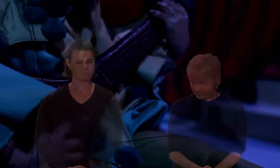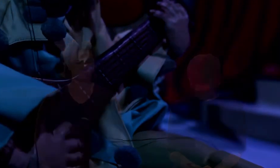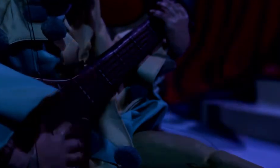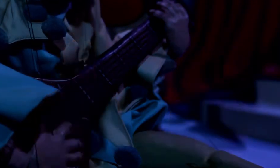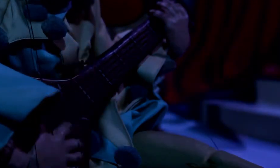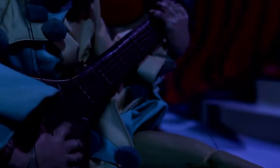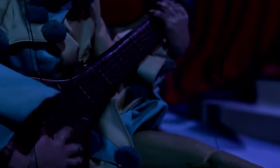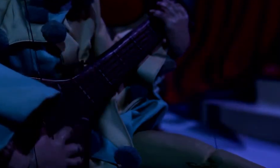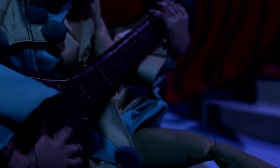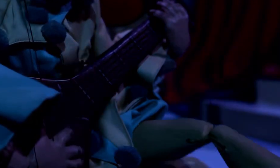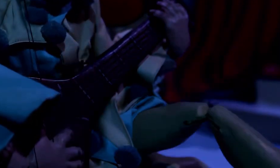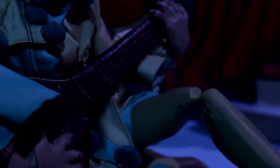(song ends)